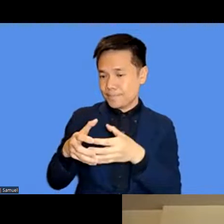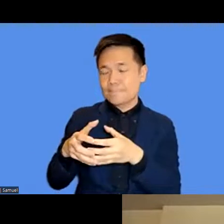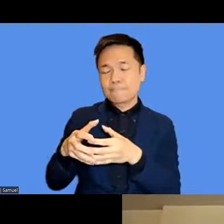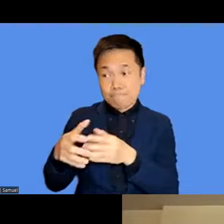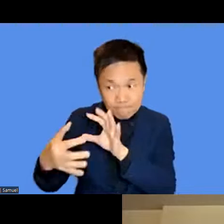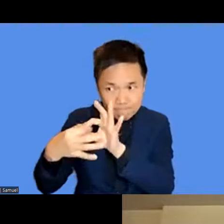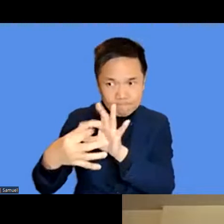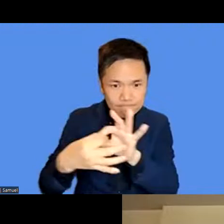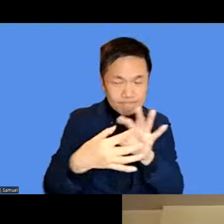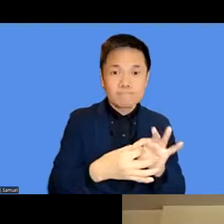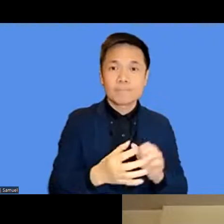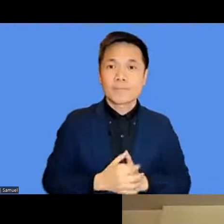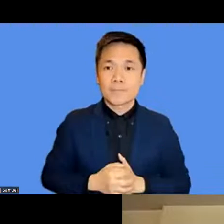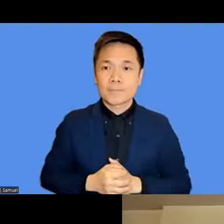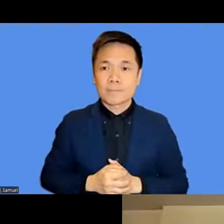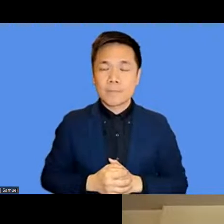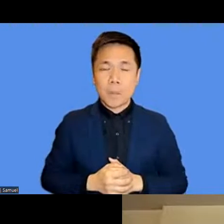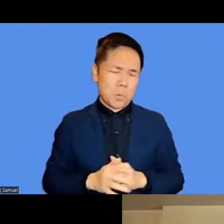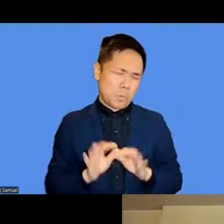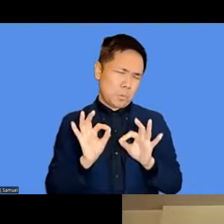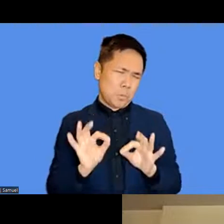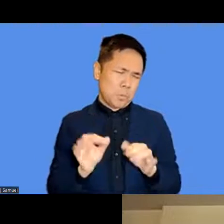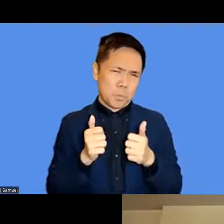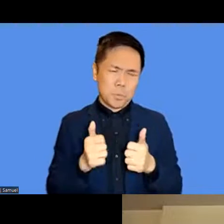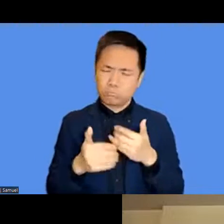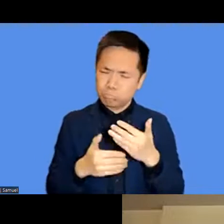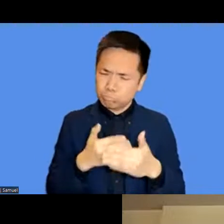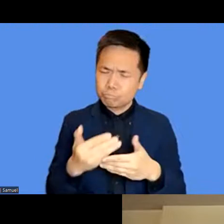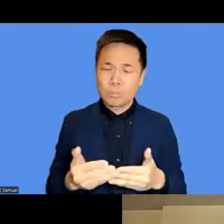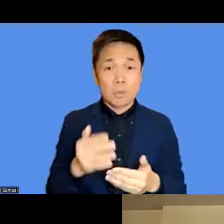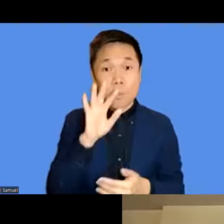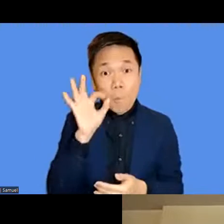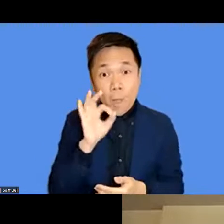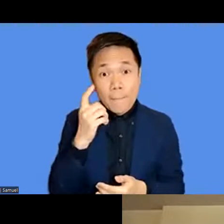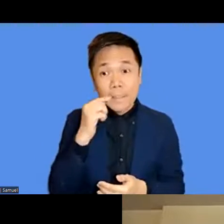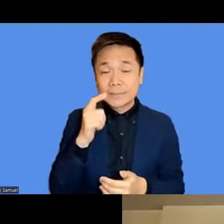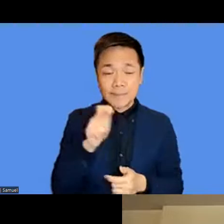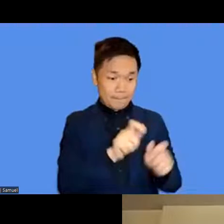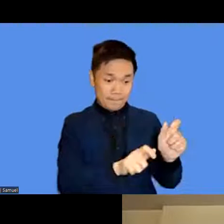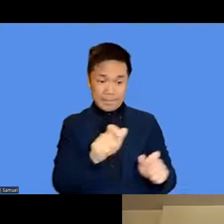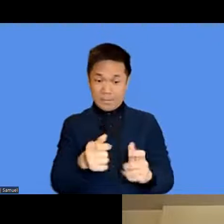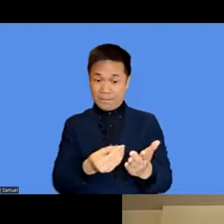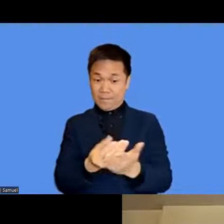which I think is invaluable when you look at data on persons with disabilities in the country.